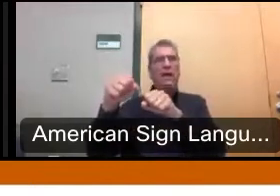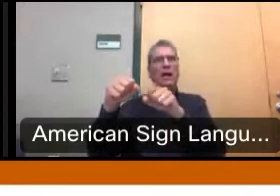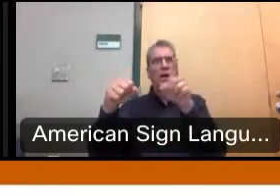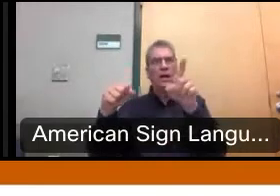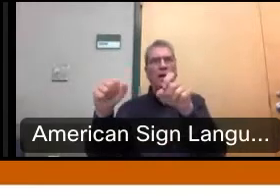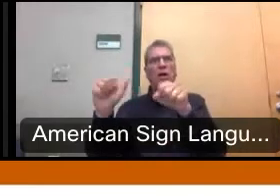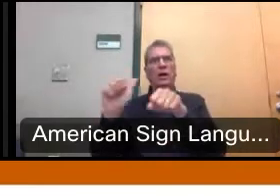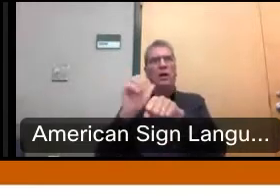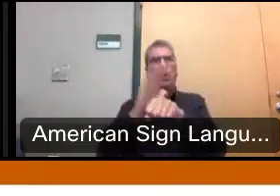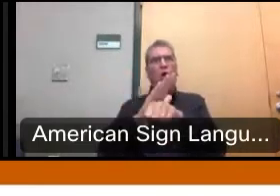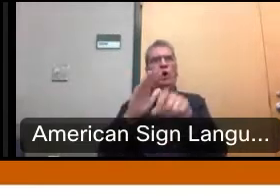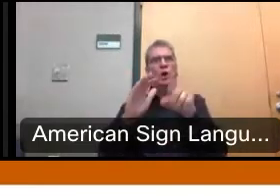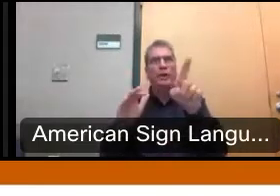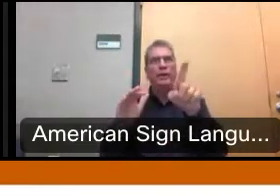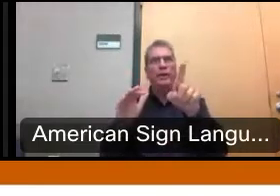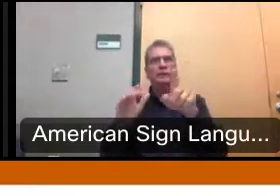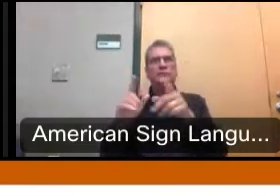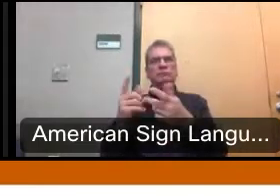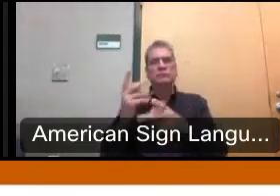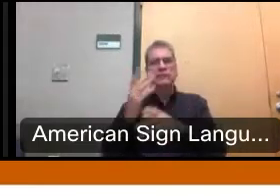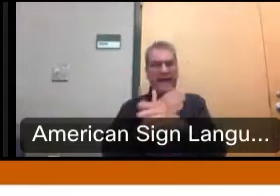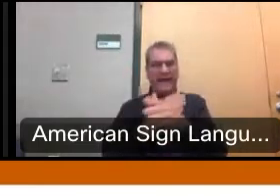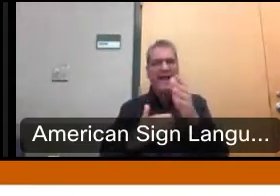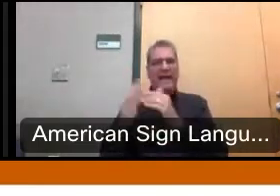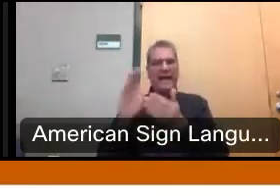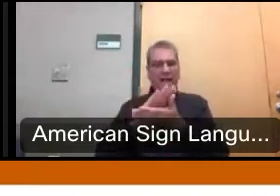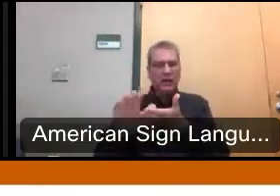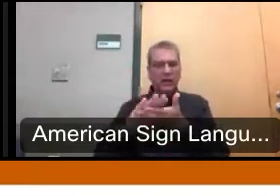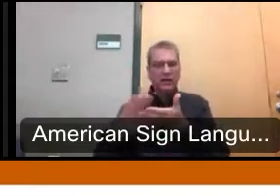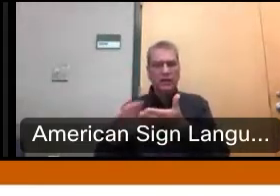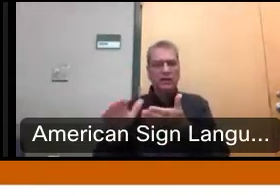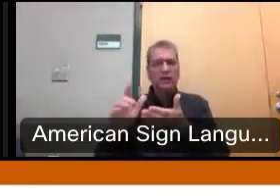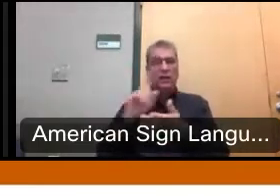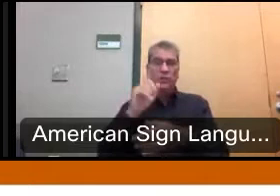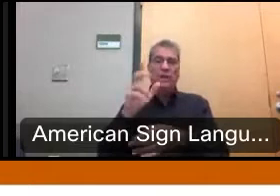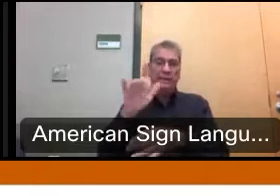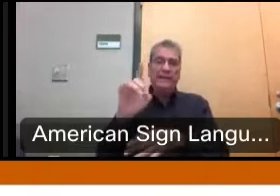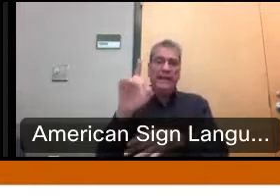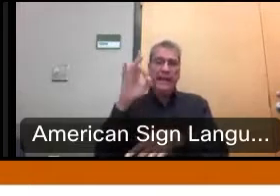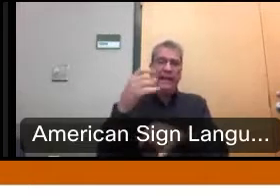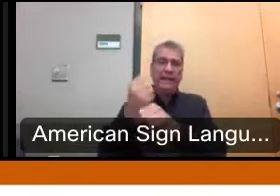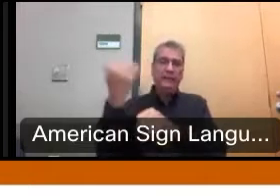with the on. We did this.